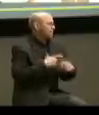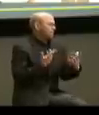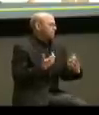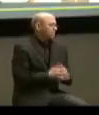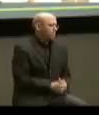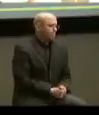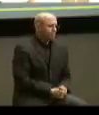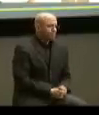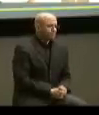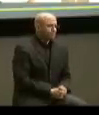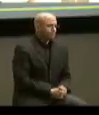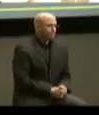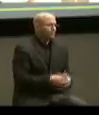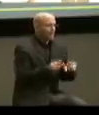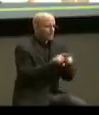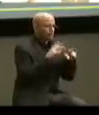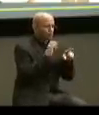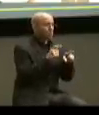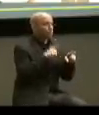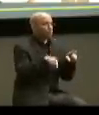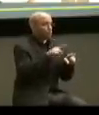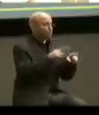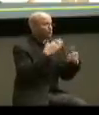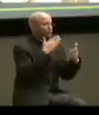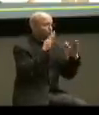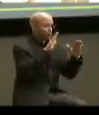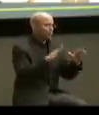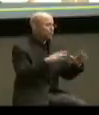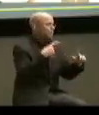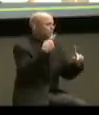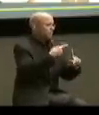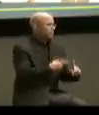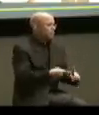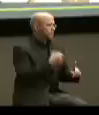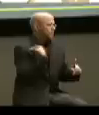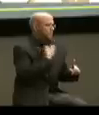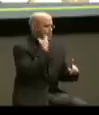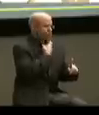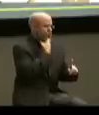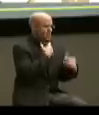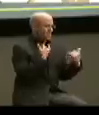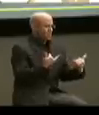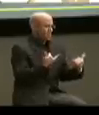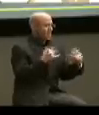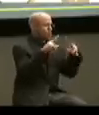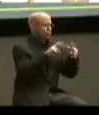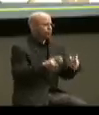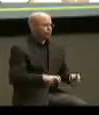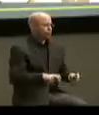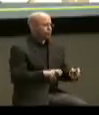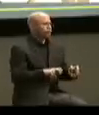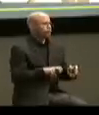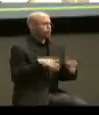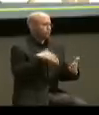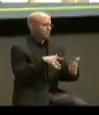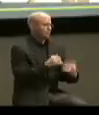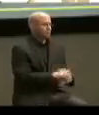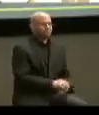THAT IS THE GOAL. THOSE ARE GREAT POINTS. ONES THAT WE ARE CURRENTLY EXPLORING.